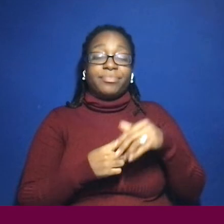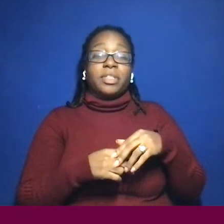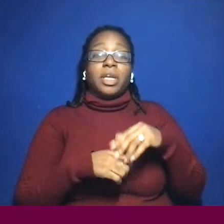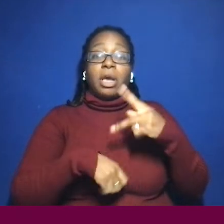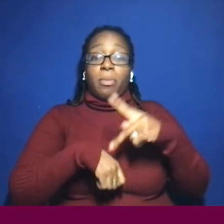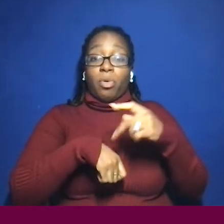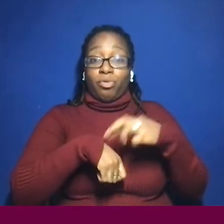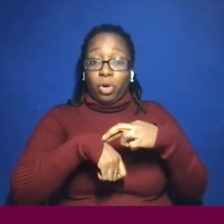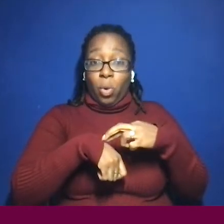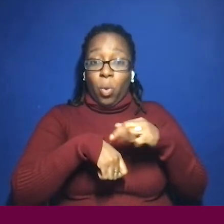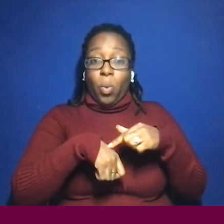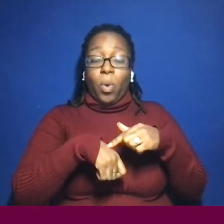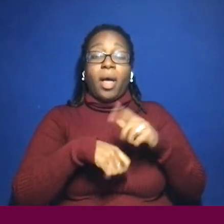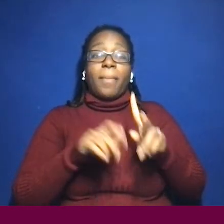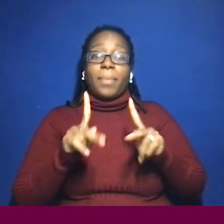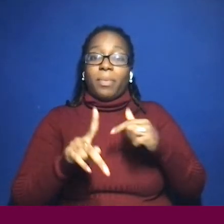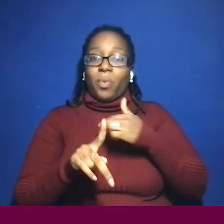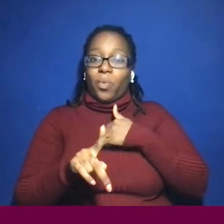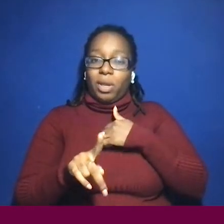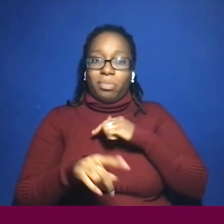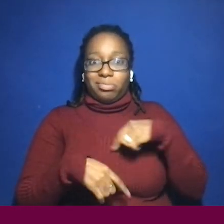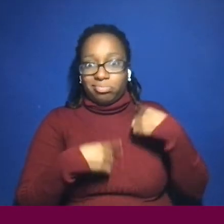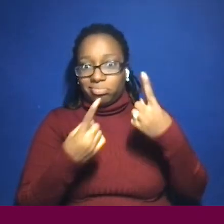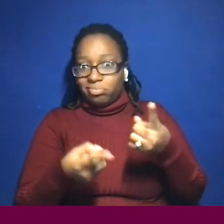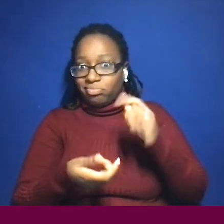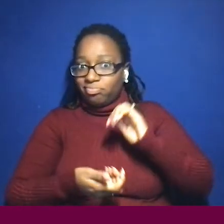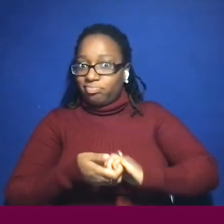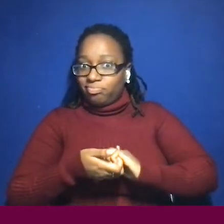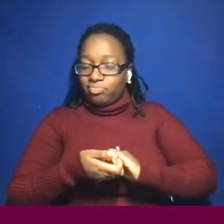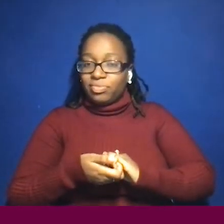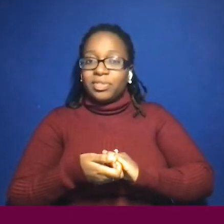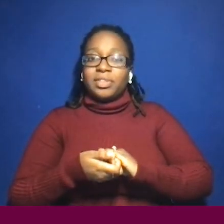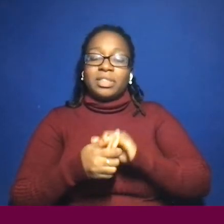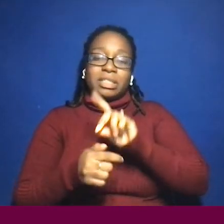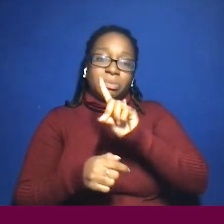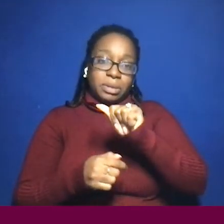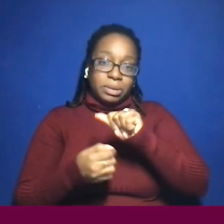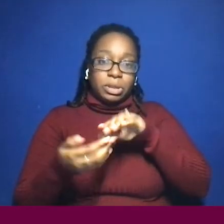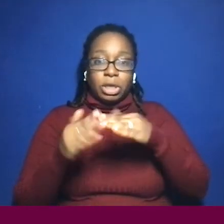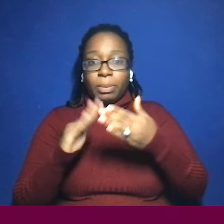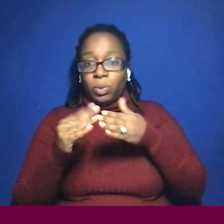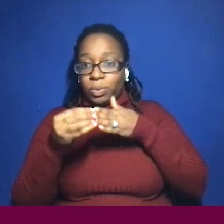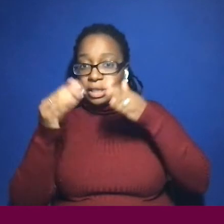folks that we've been working with for years who are disability community leaders,